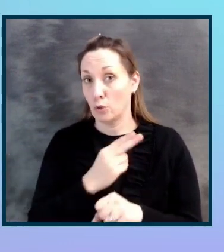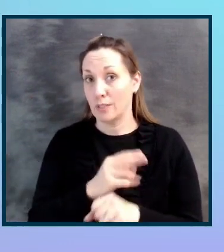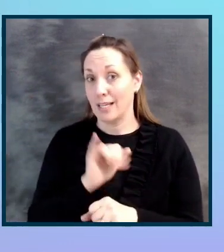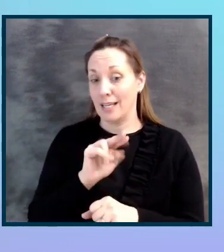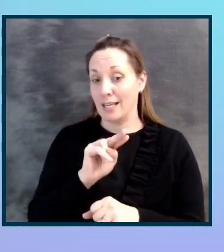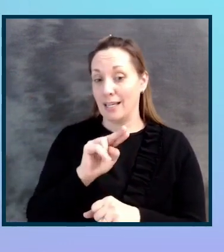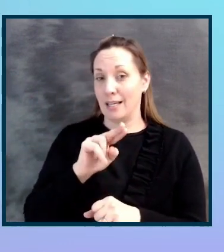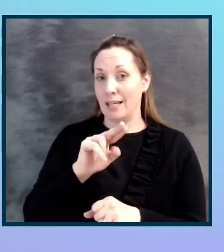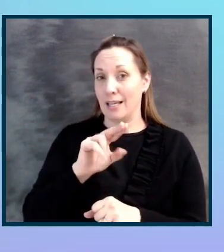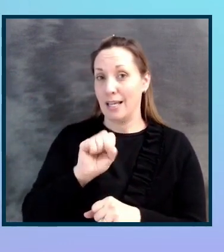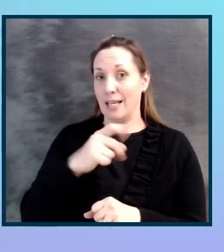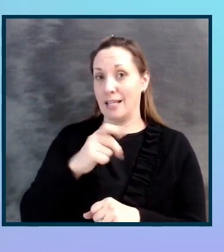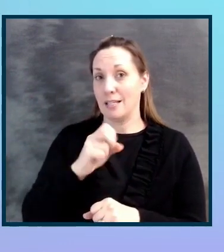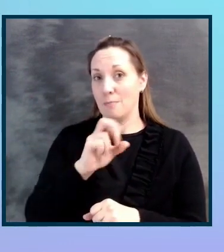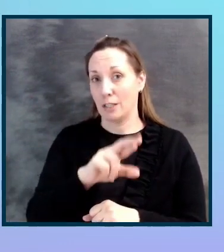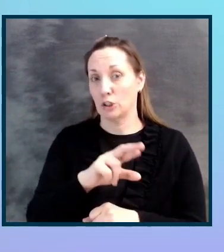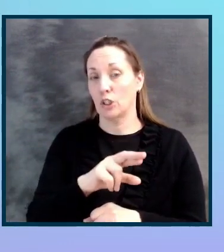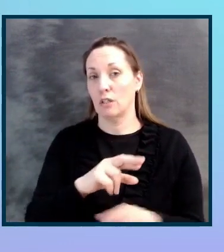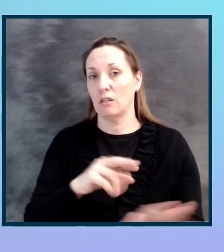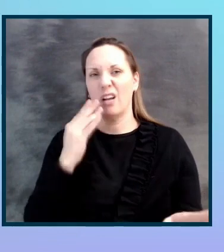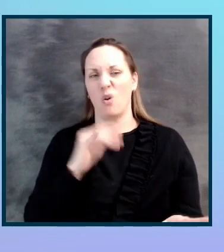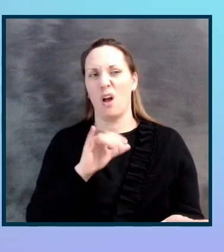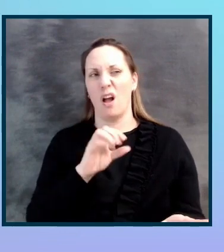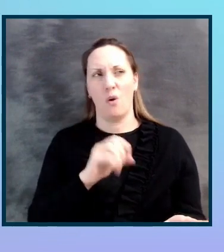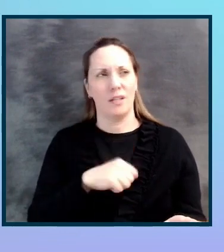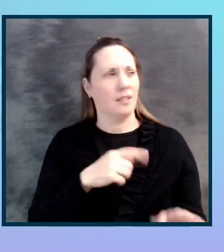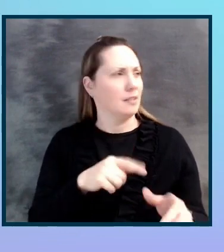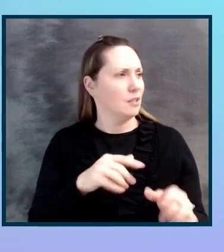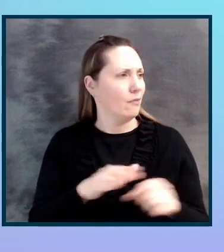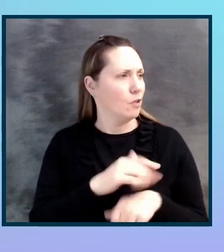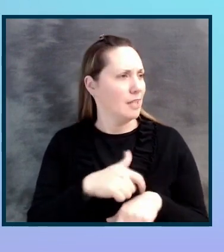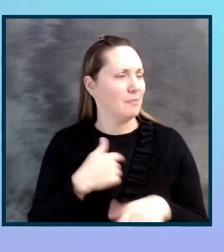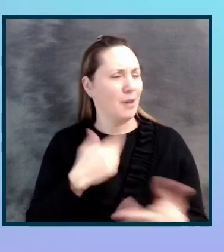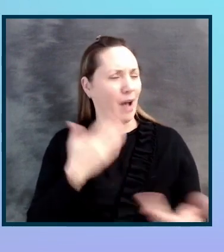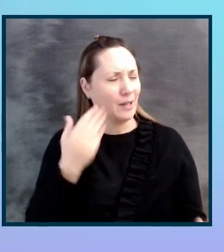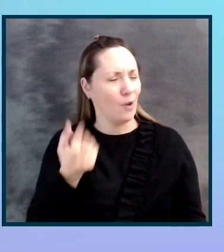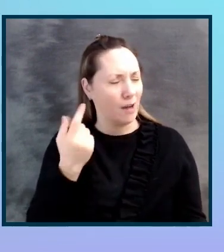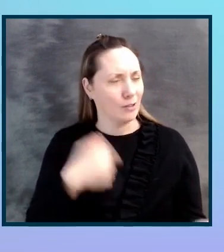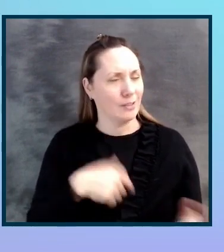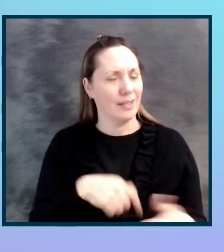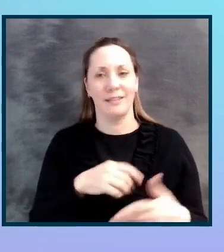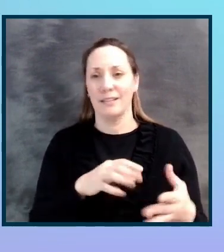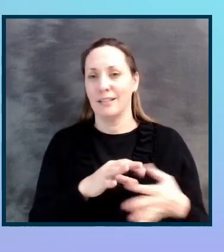And again, I know there's iOS doesn't hear the product like that thing breaks all the time. I totally understand in breaks all dang time